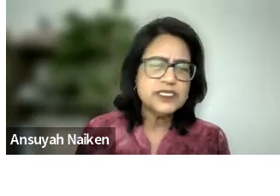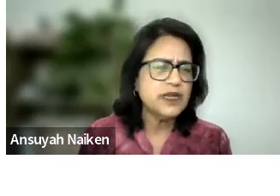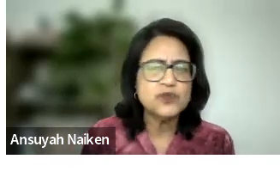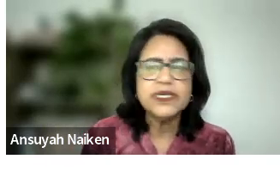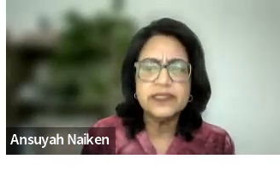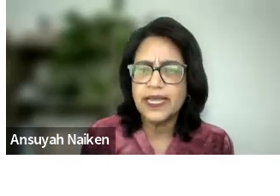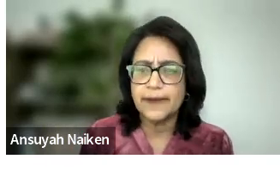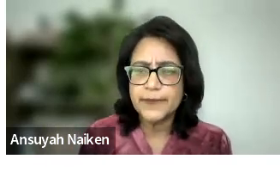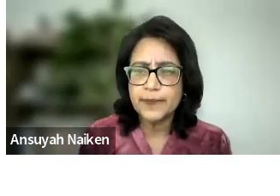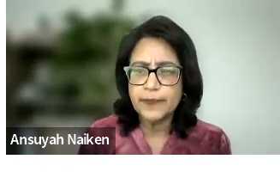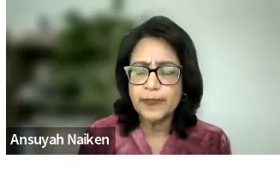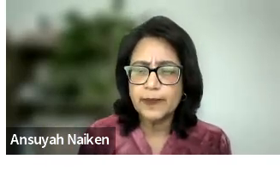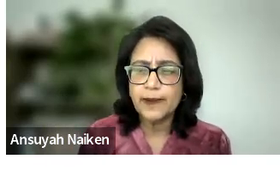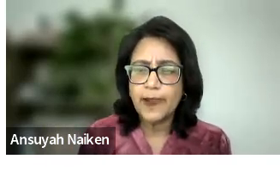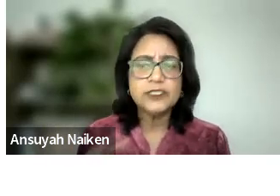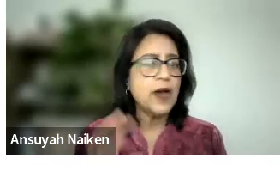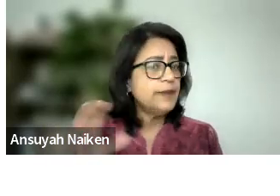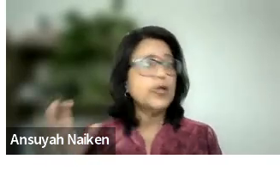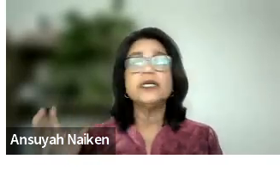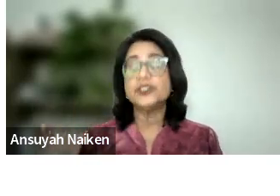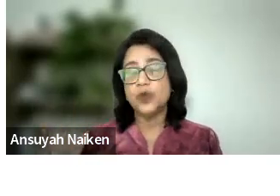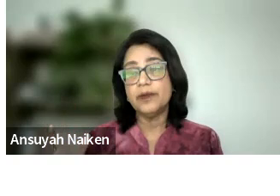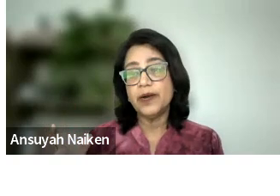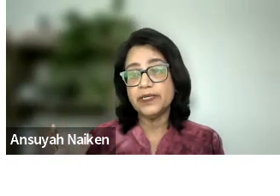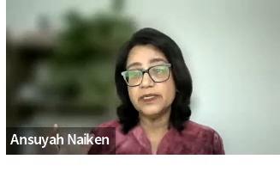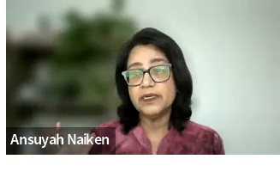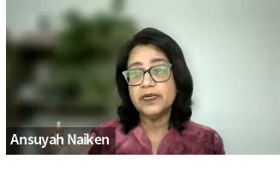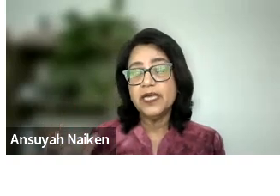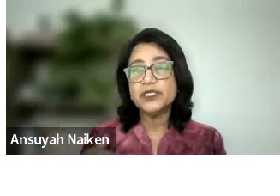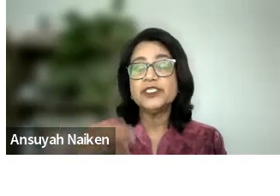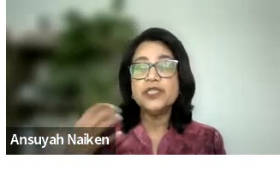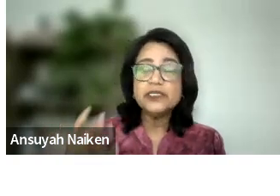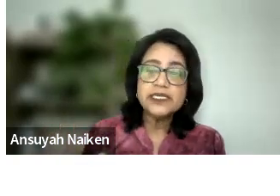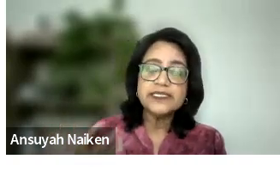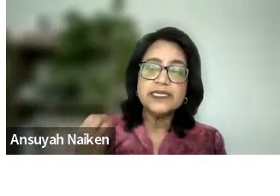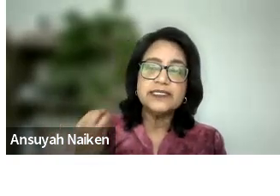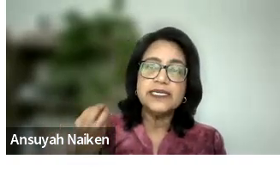Or if we do talk about it, it's something that we will talk about in our family, in our home, behind closed doors. In some cases it may even be seen as this is just not even a real thing.